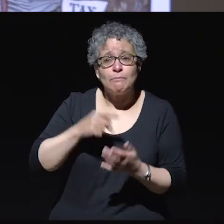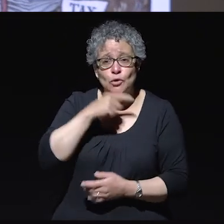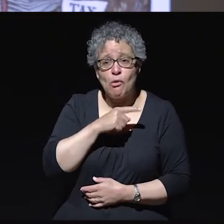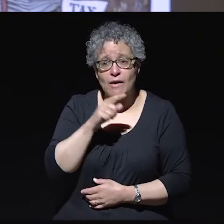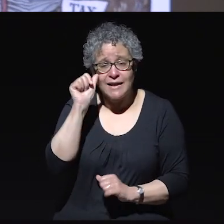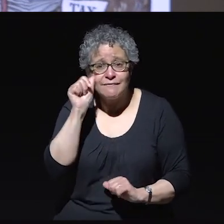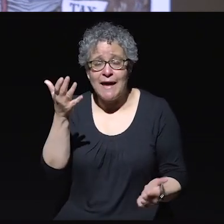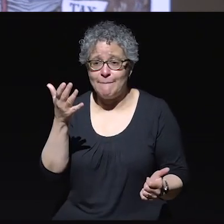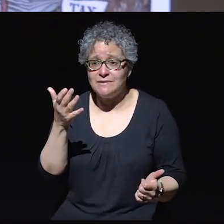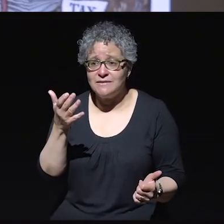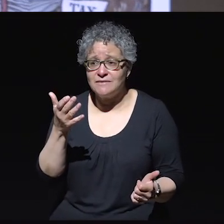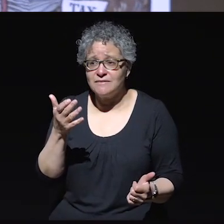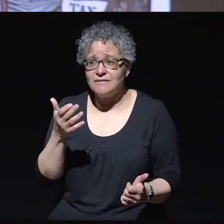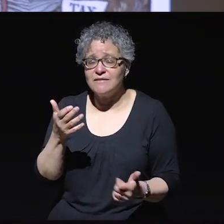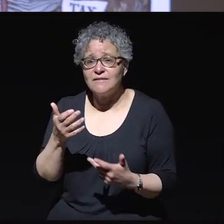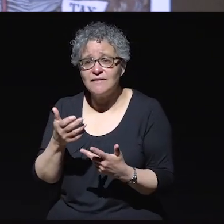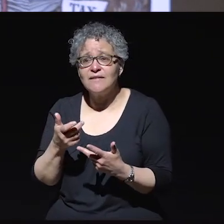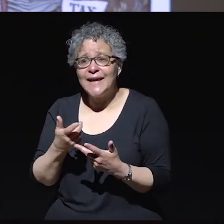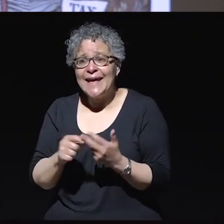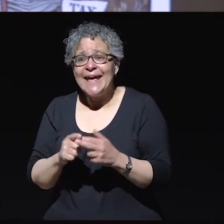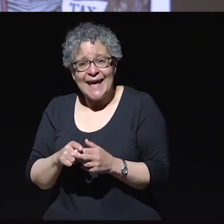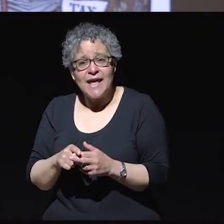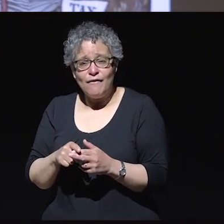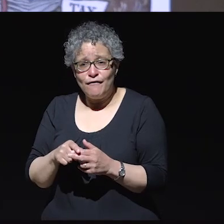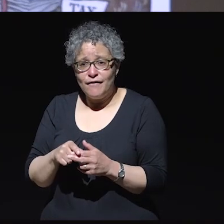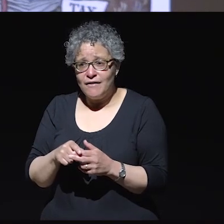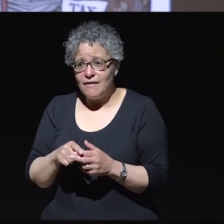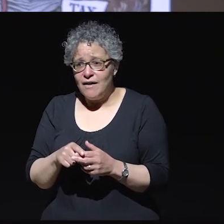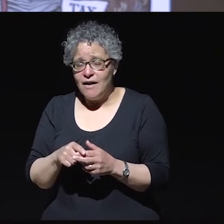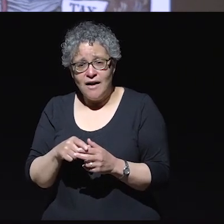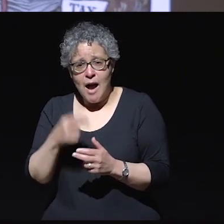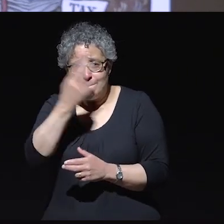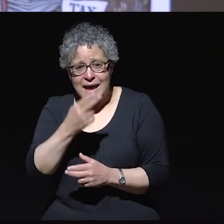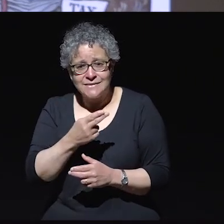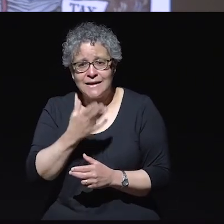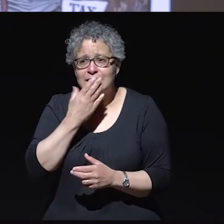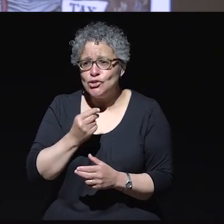I always think a work of art has finally arrived if it's a pub sign or a cartoon, and I think 'The Blue Boy' may have been both.